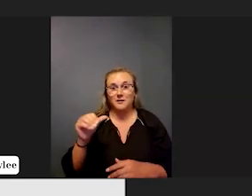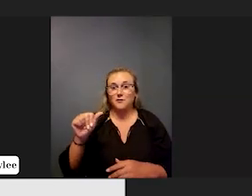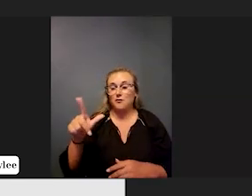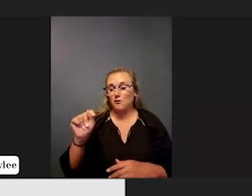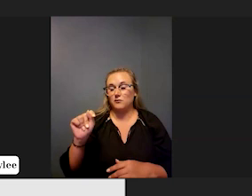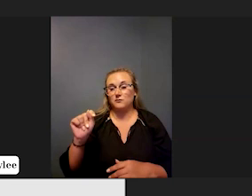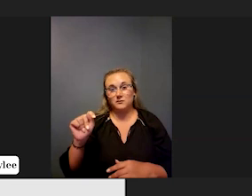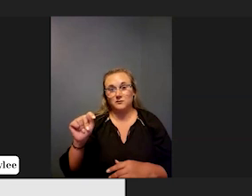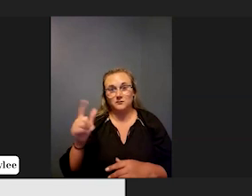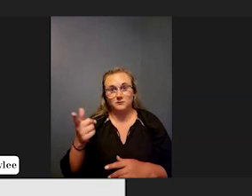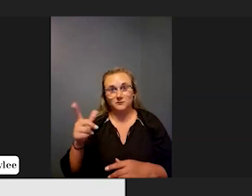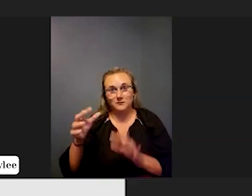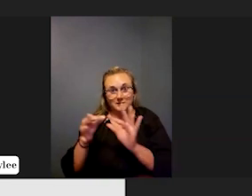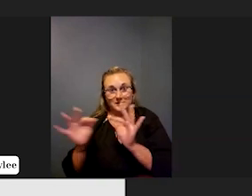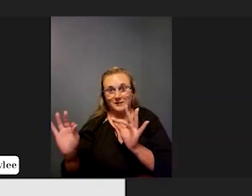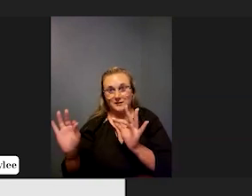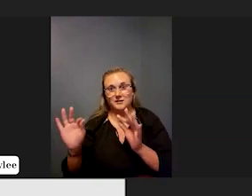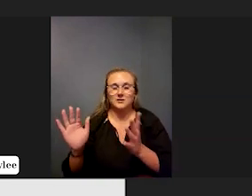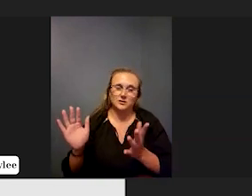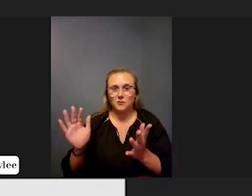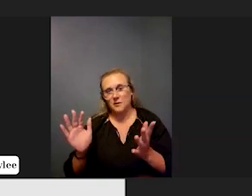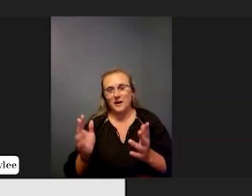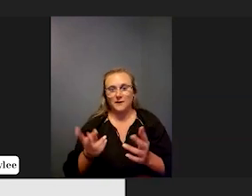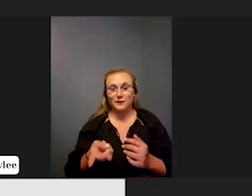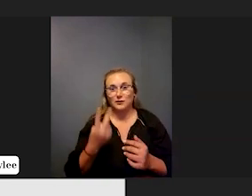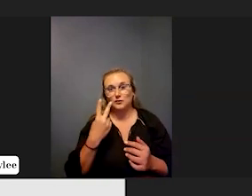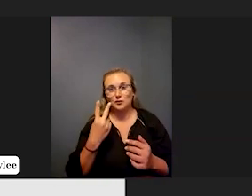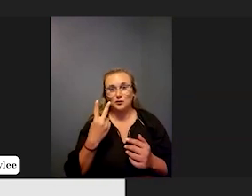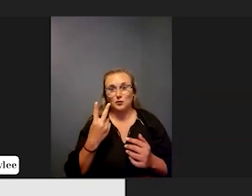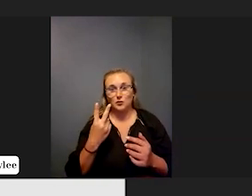So we've kind of got a two phase approach and need already.